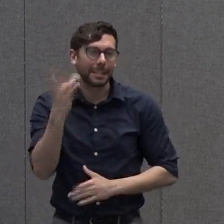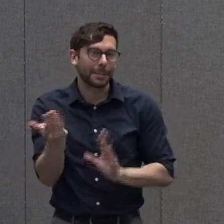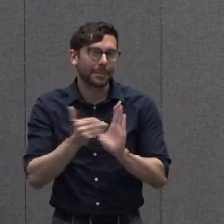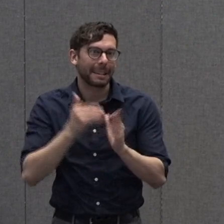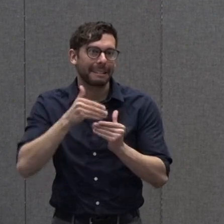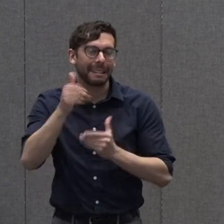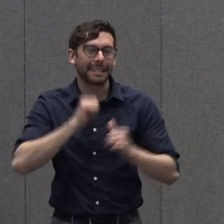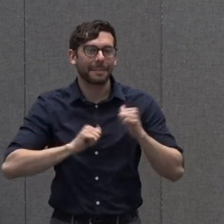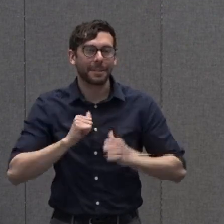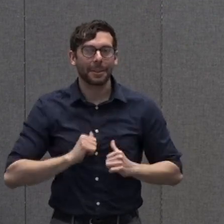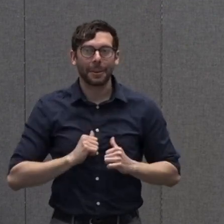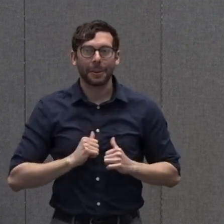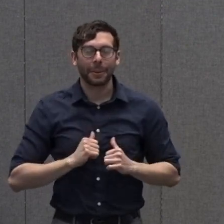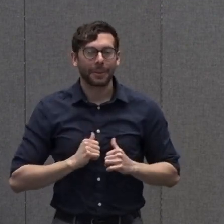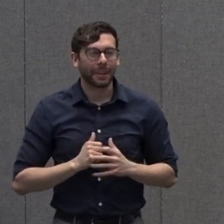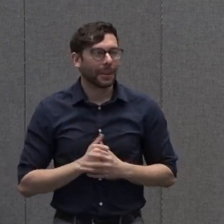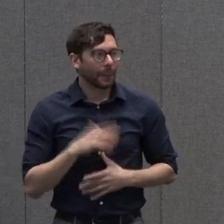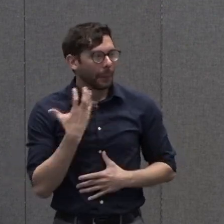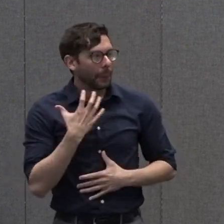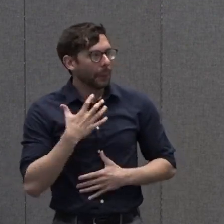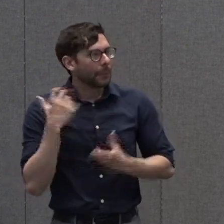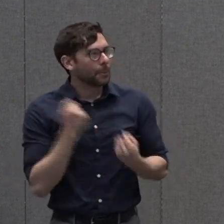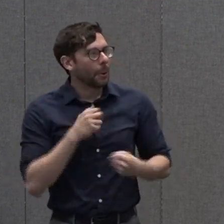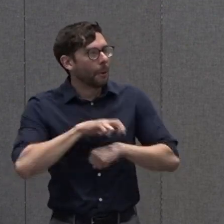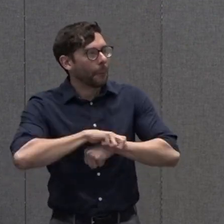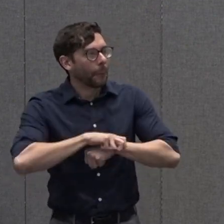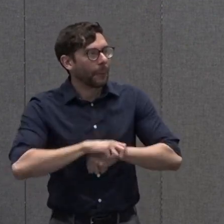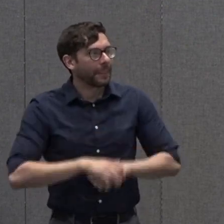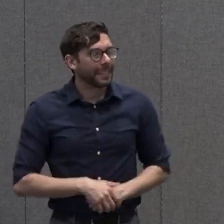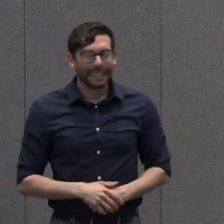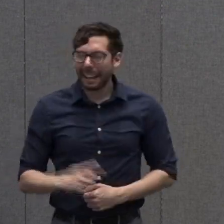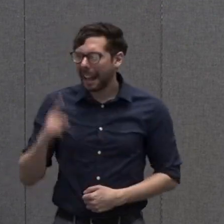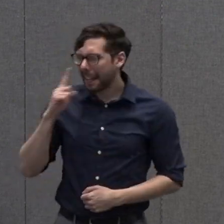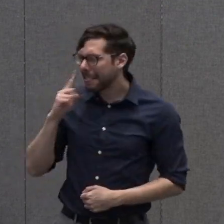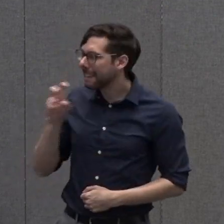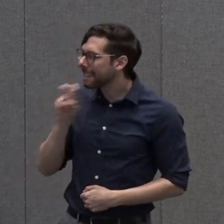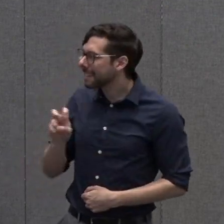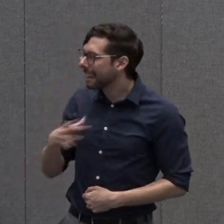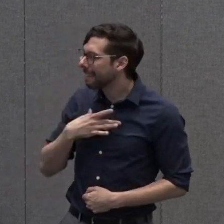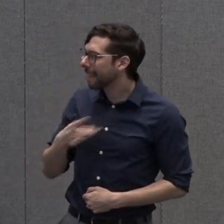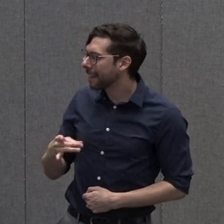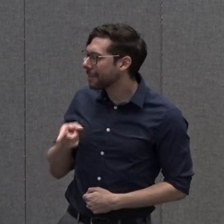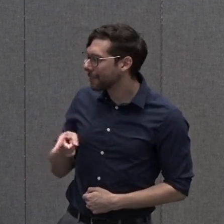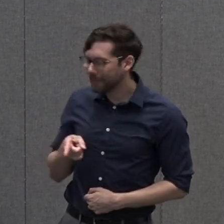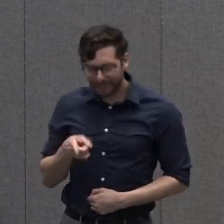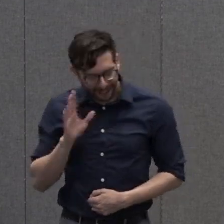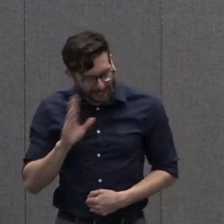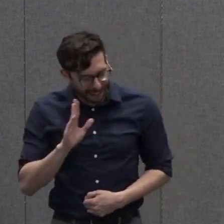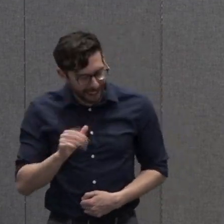She's really got me held on tight. I think she likes you. Hi, Ms. Jamie!